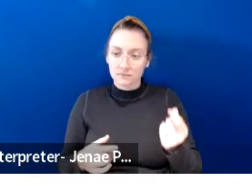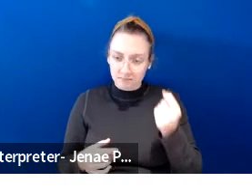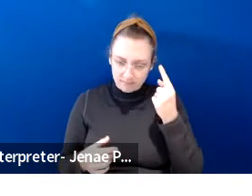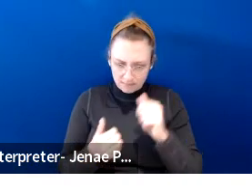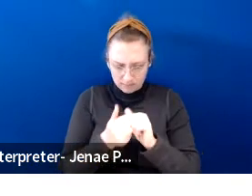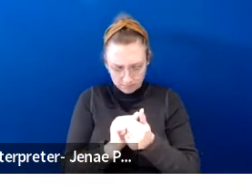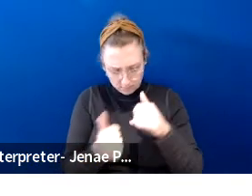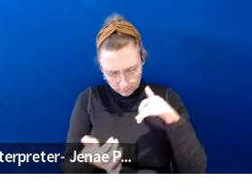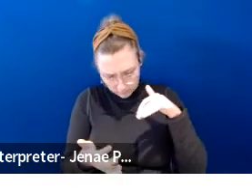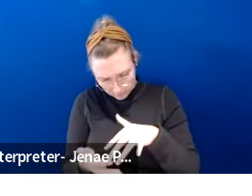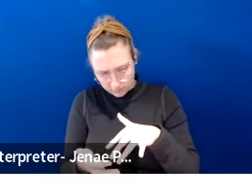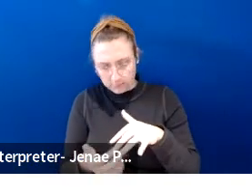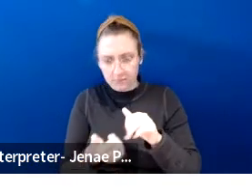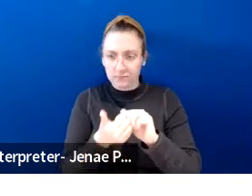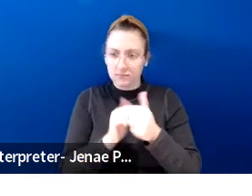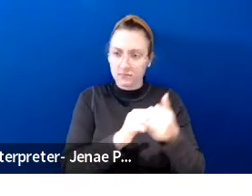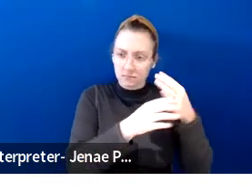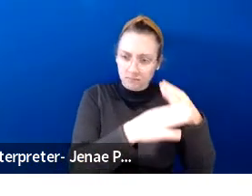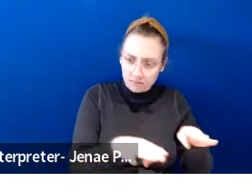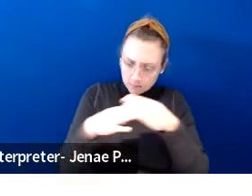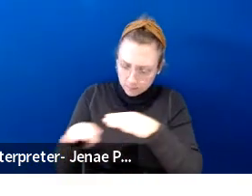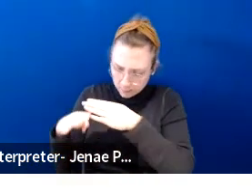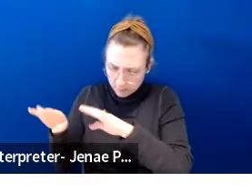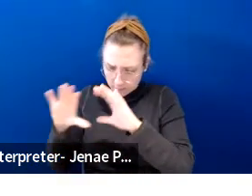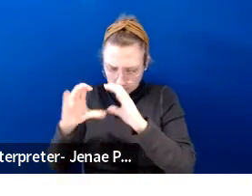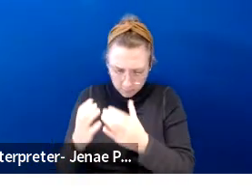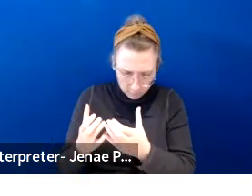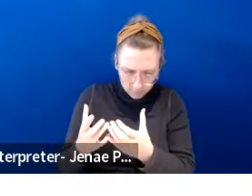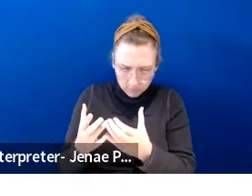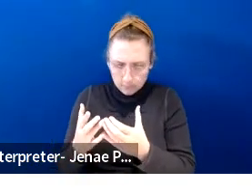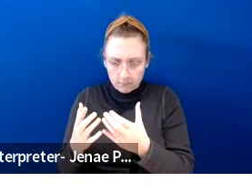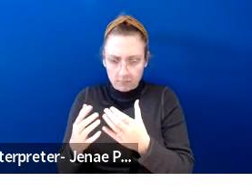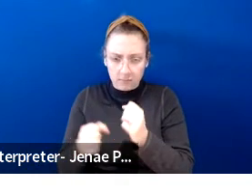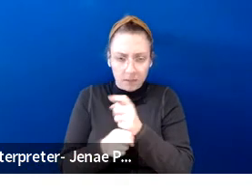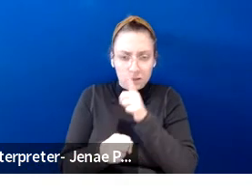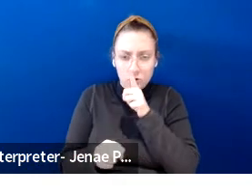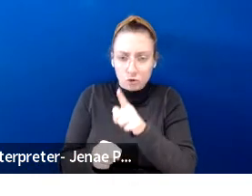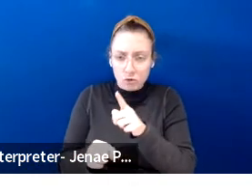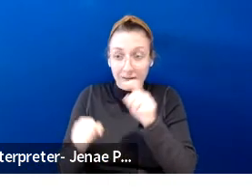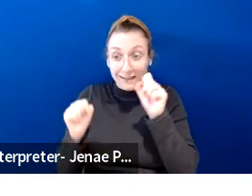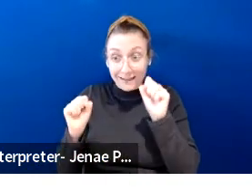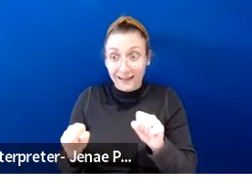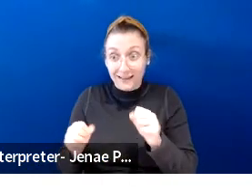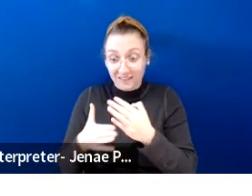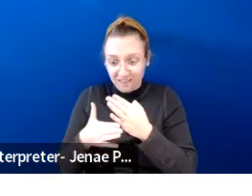and how to break up the course material into doable chunks.